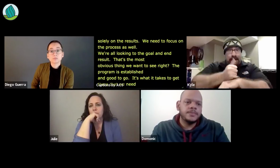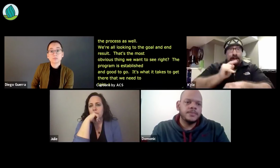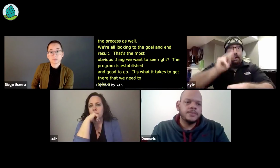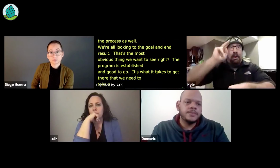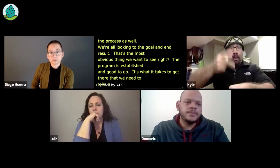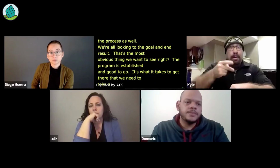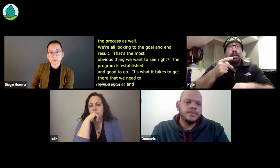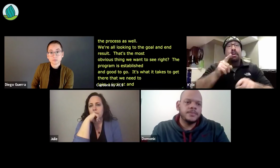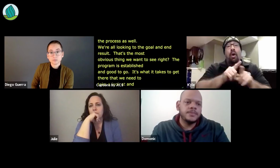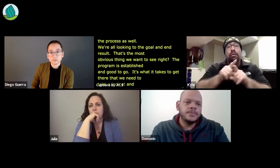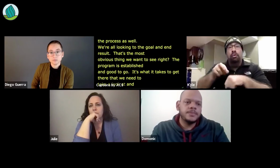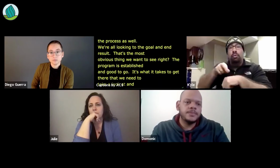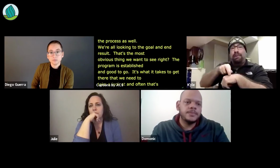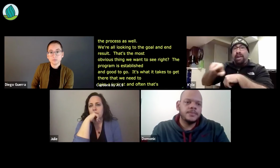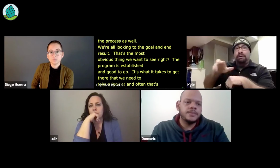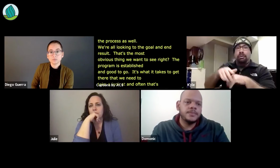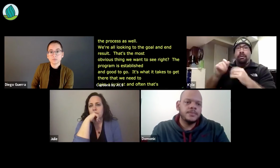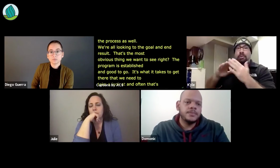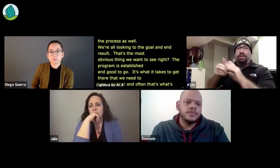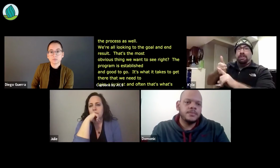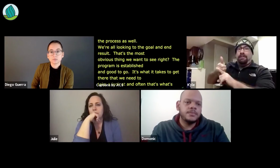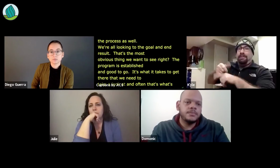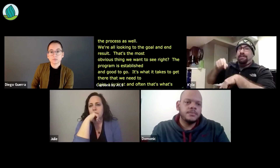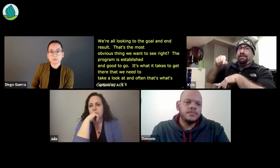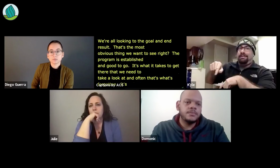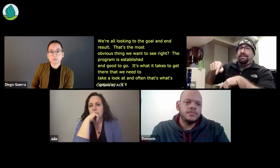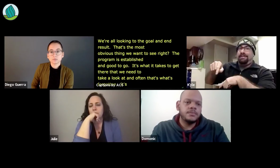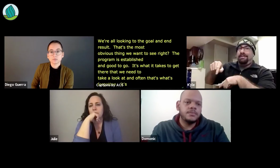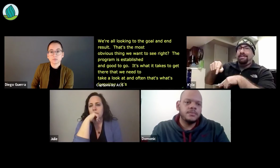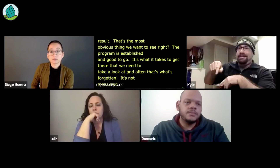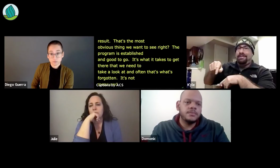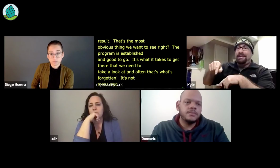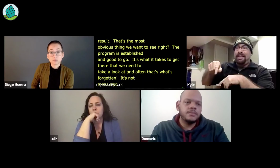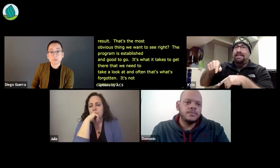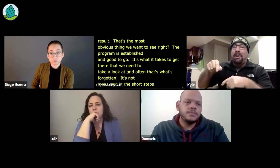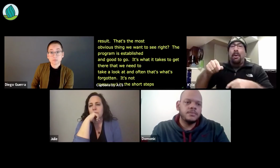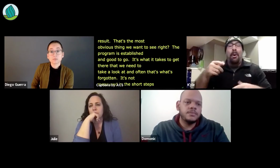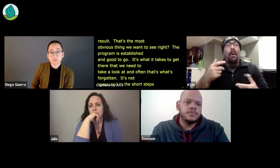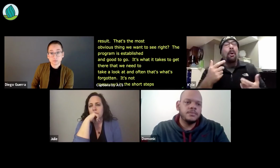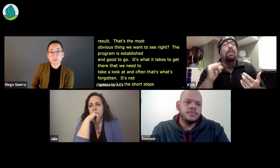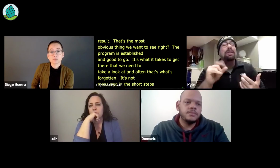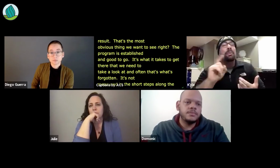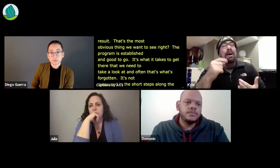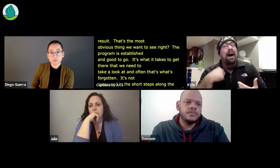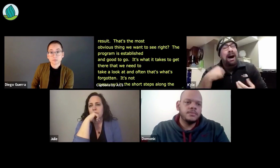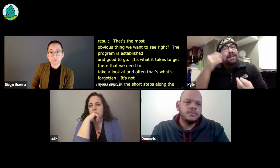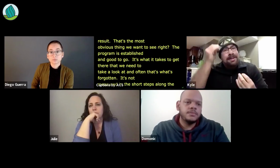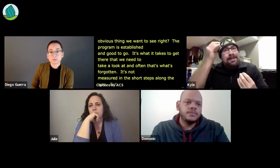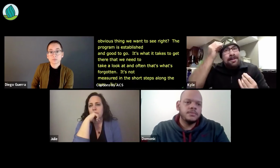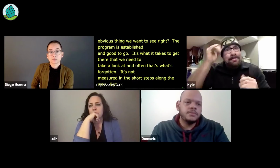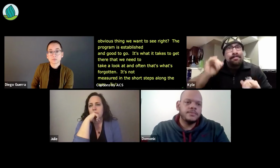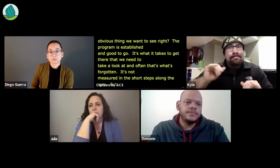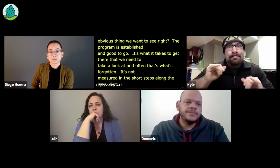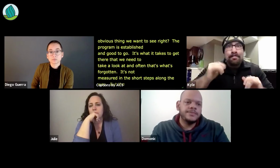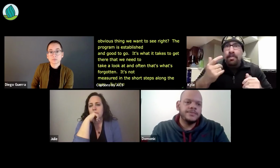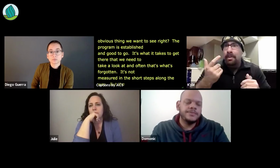but the long-term goal needs to be reflective of the community. And so that's why I really think long and hard about it is systemic change.